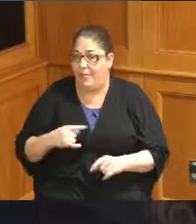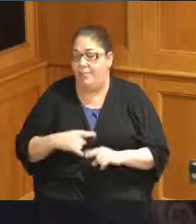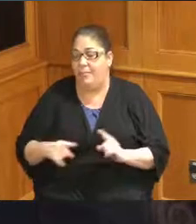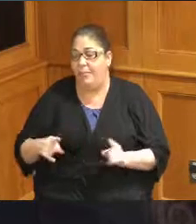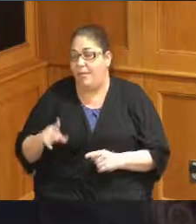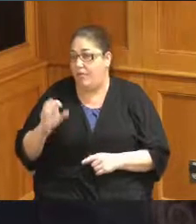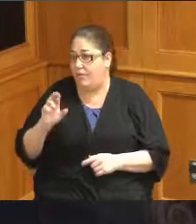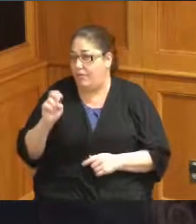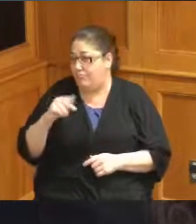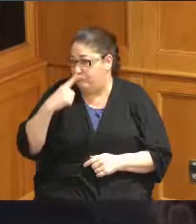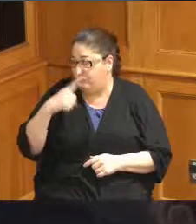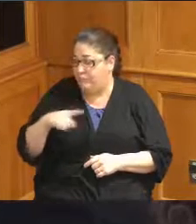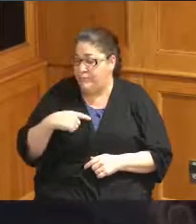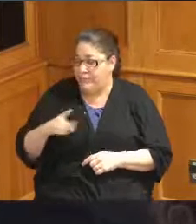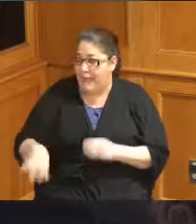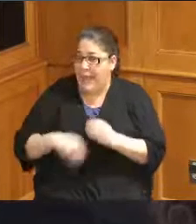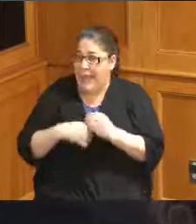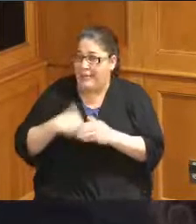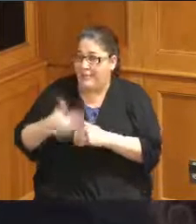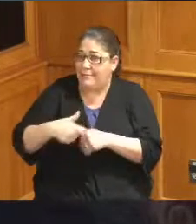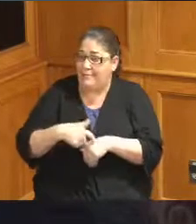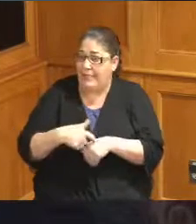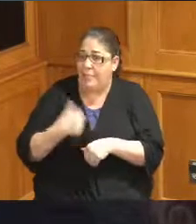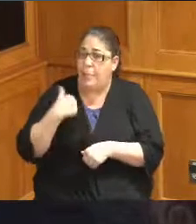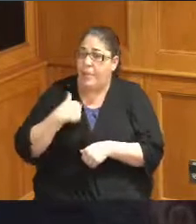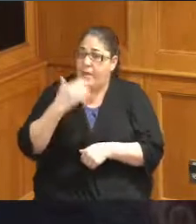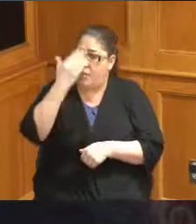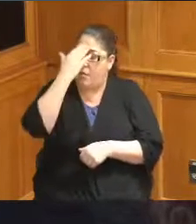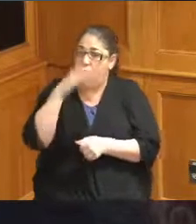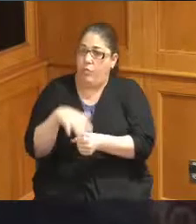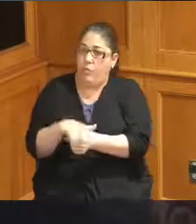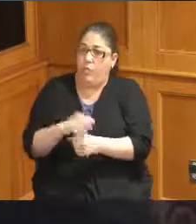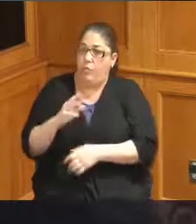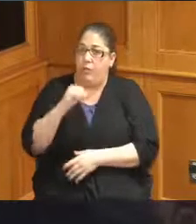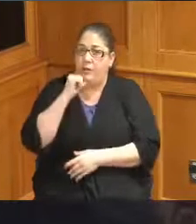be great for me to just make sure we're following through on our vision of keeping